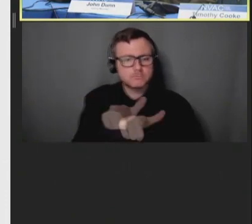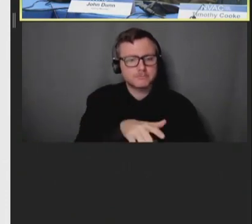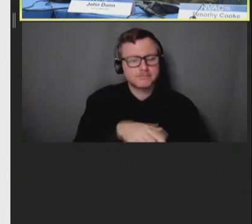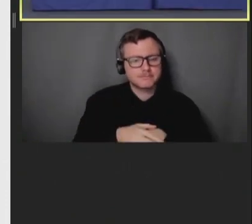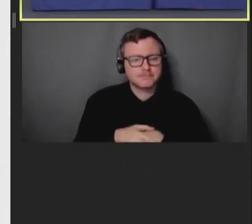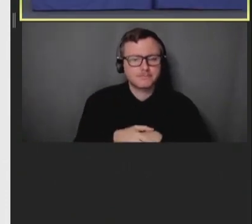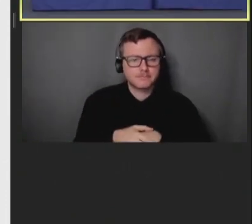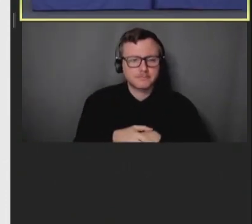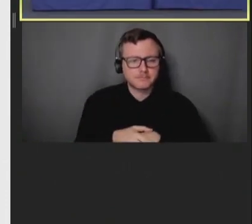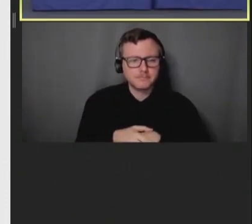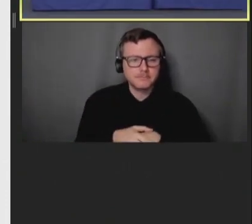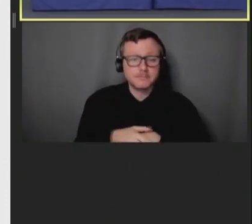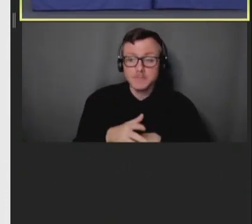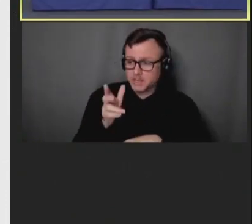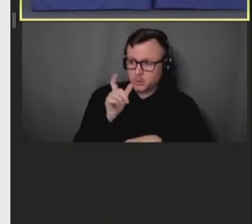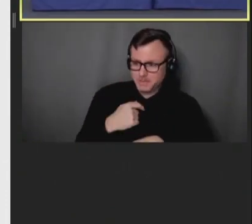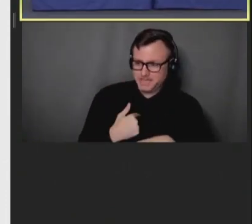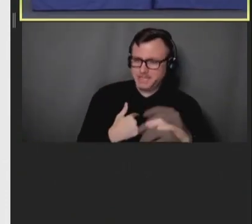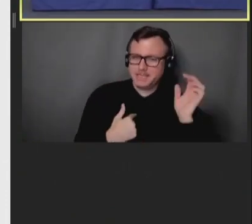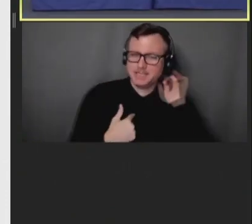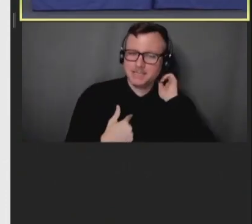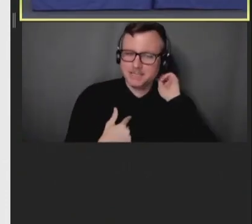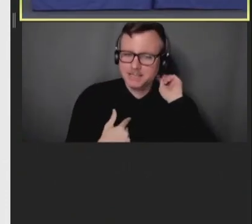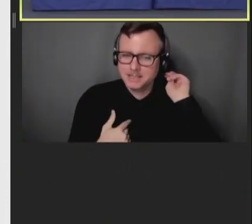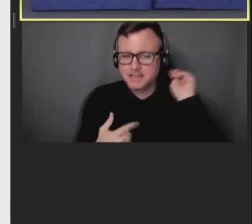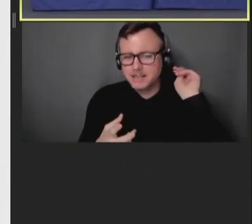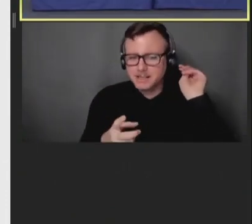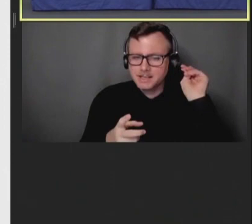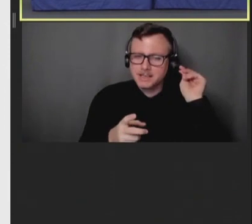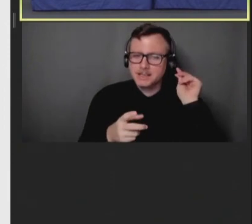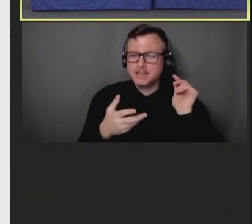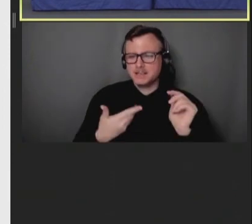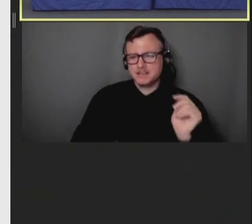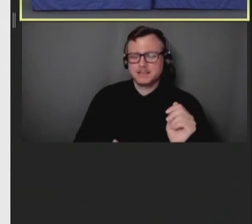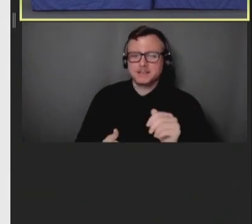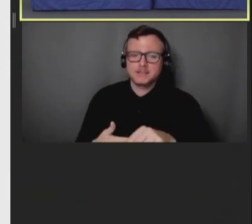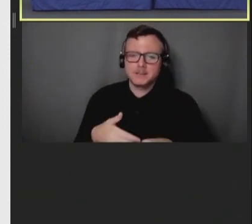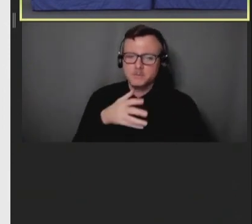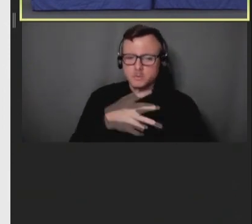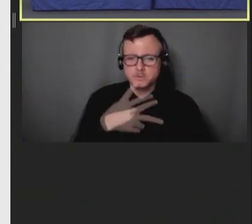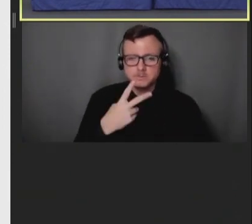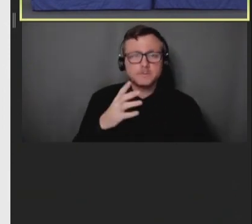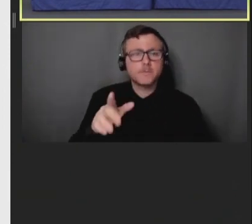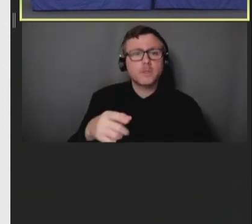I don't know if you all can hear me. Can you hear me? Is this on? Yup. Okay. We did feel a lot of